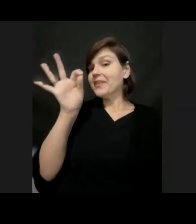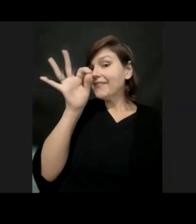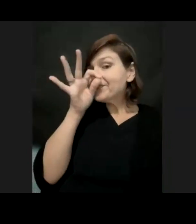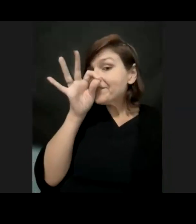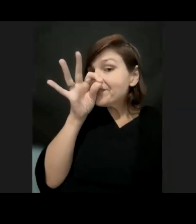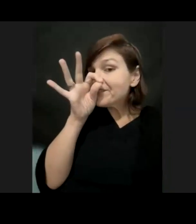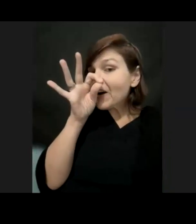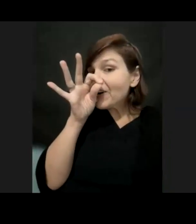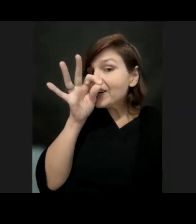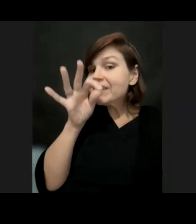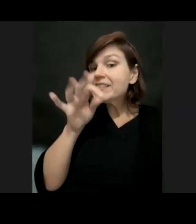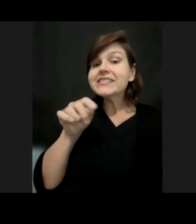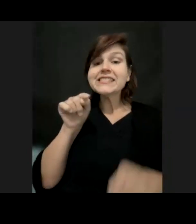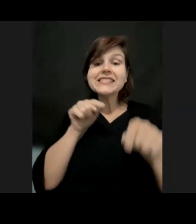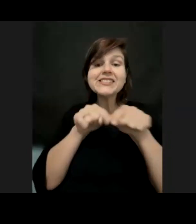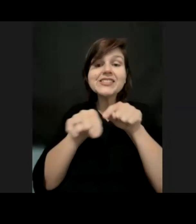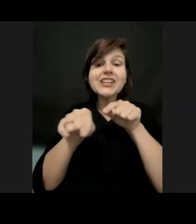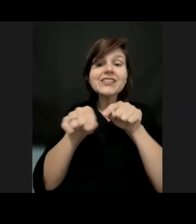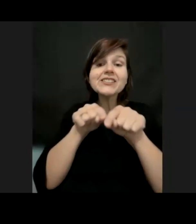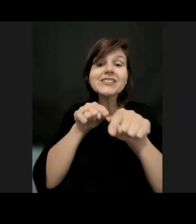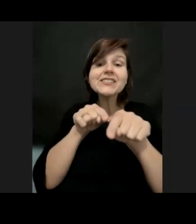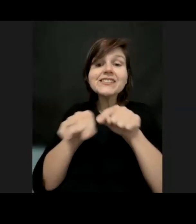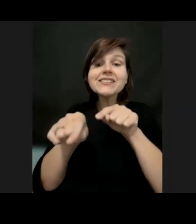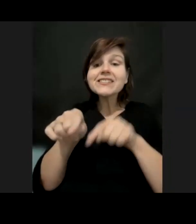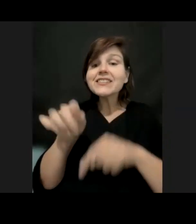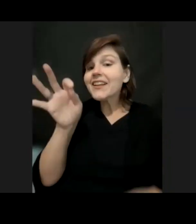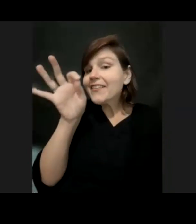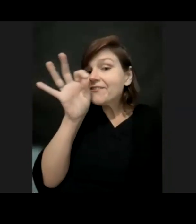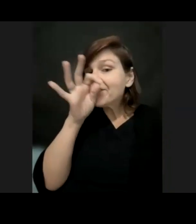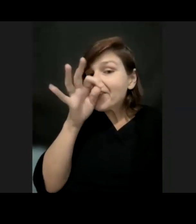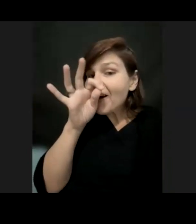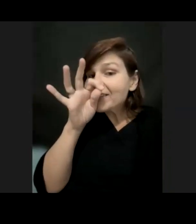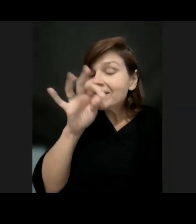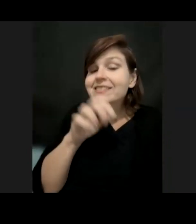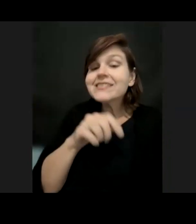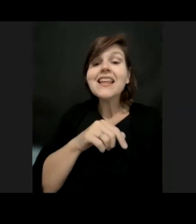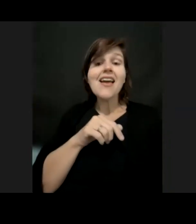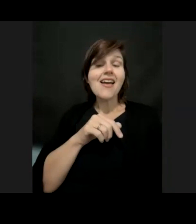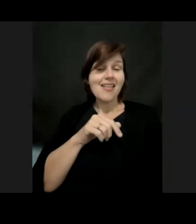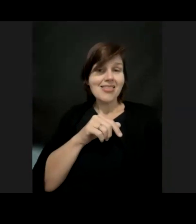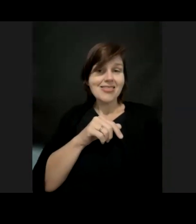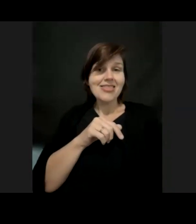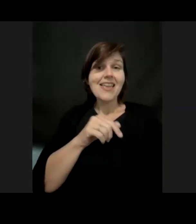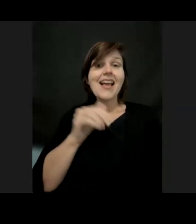Mr. Socks, the Fox! And then I'm going to cut my pipe cleaner in two,